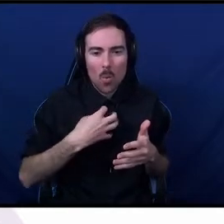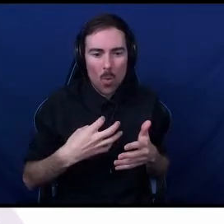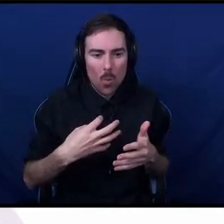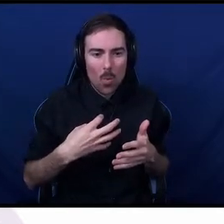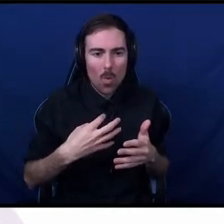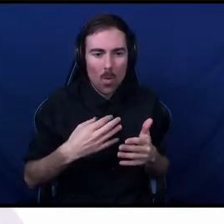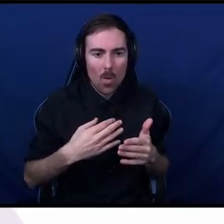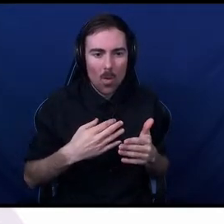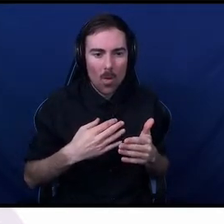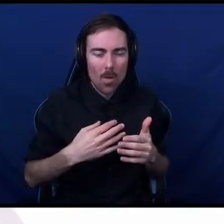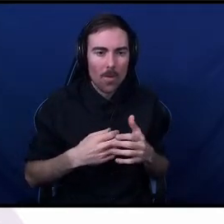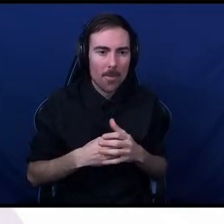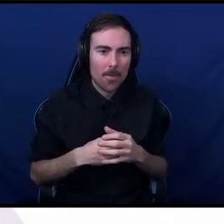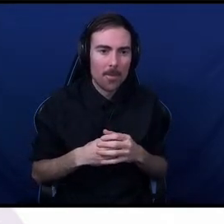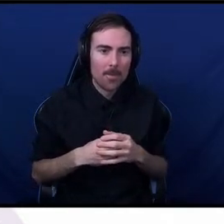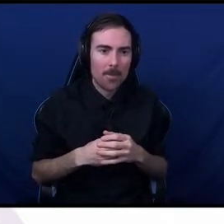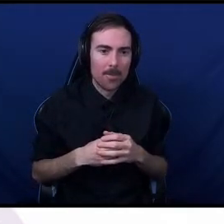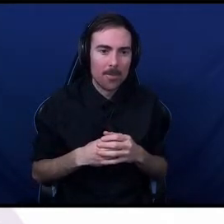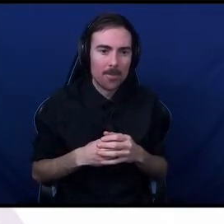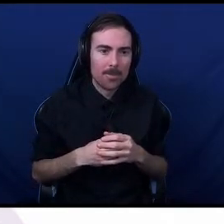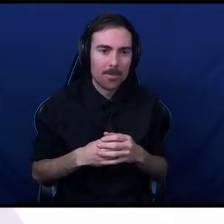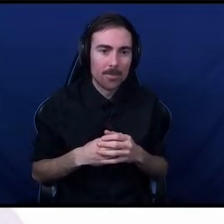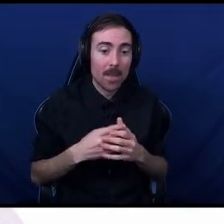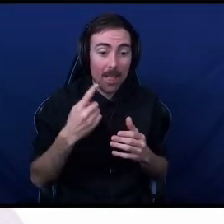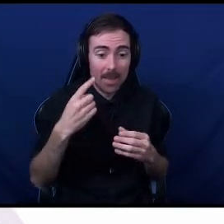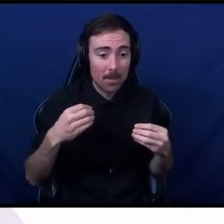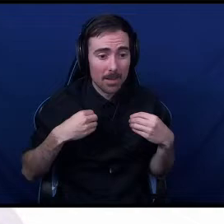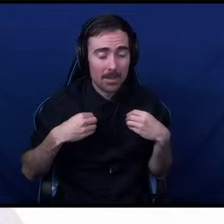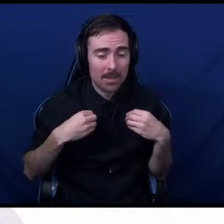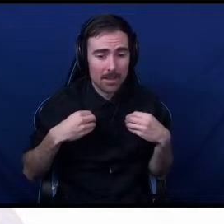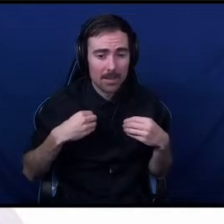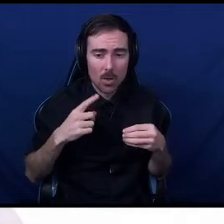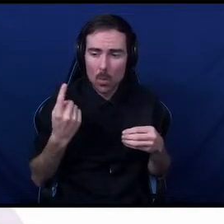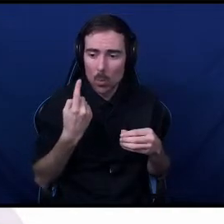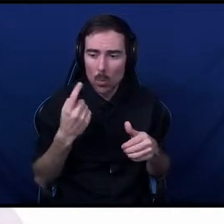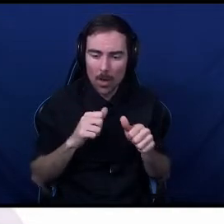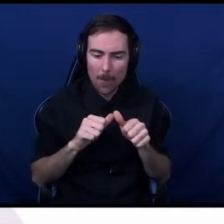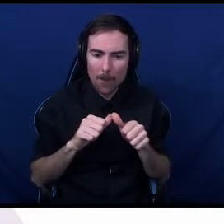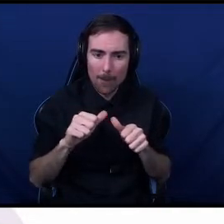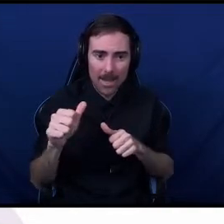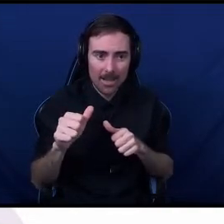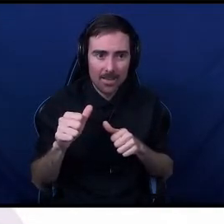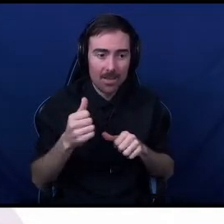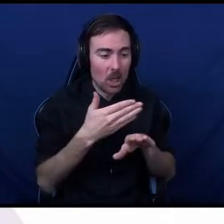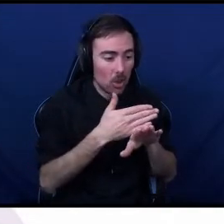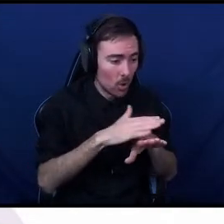And I actually think that the businesses that are doing this best is actually startups, it's companies that are kind of,